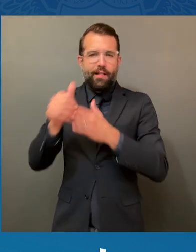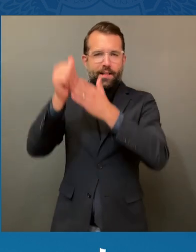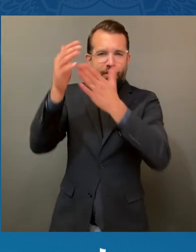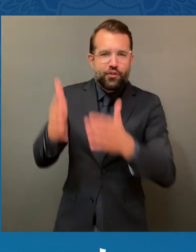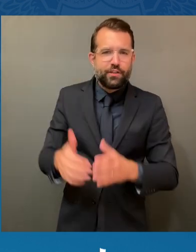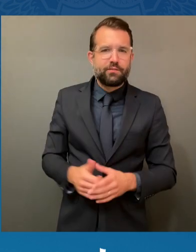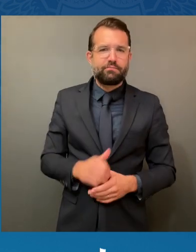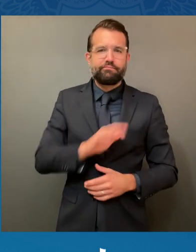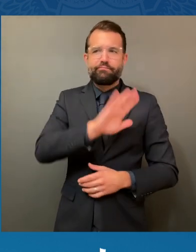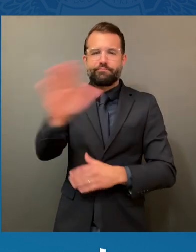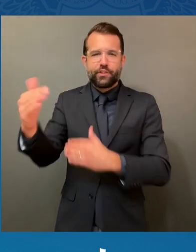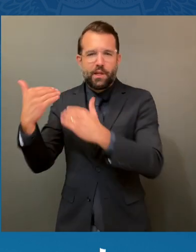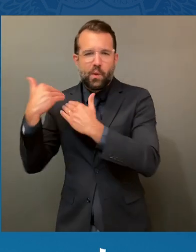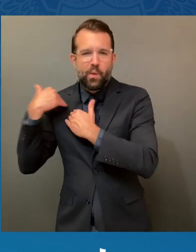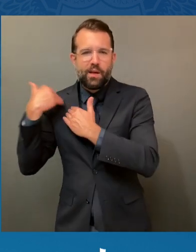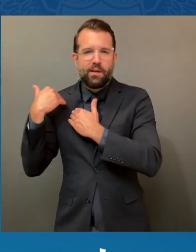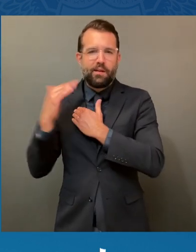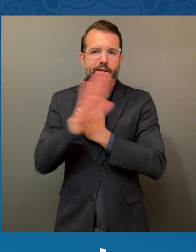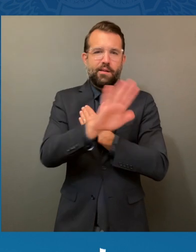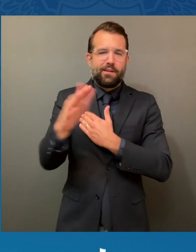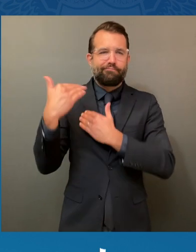that we carry to do justice in this moment,